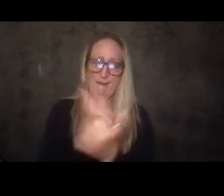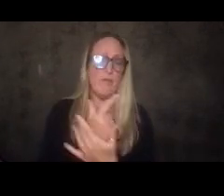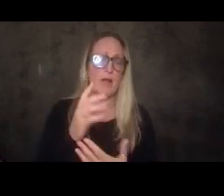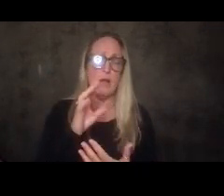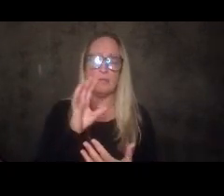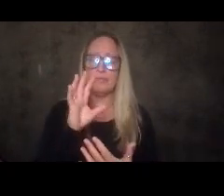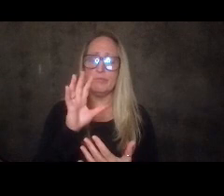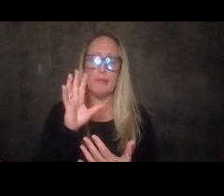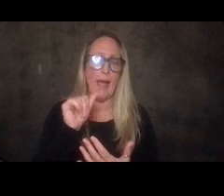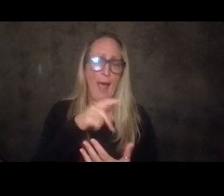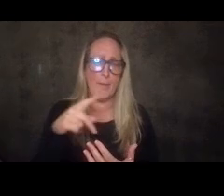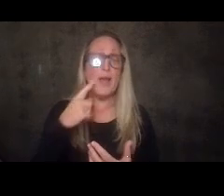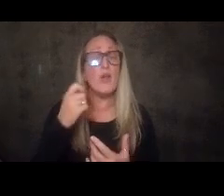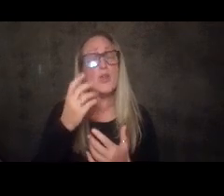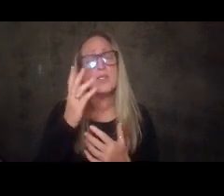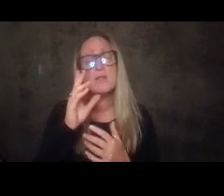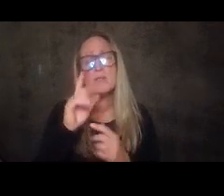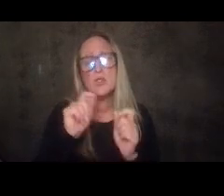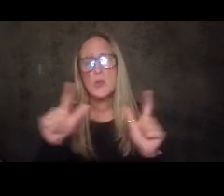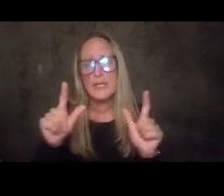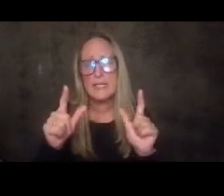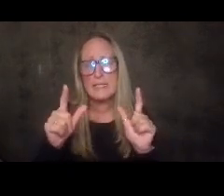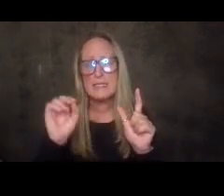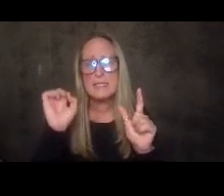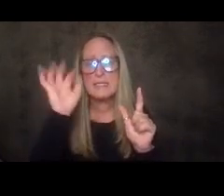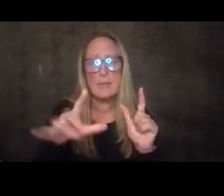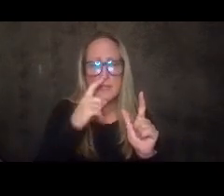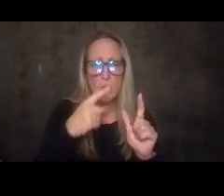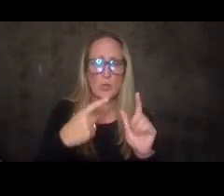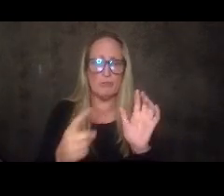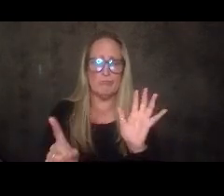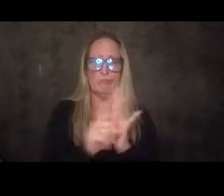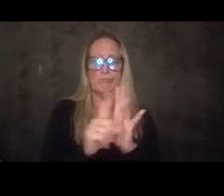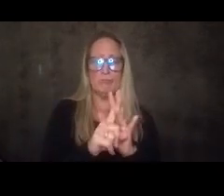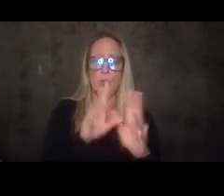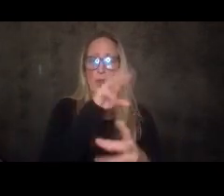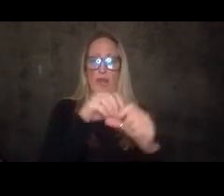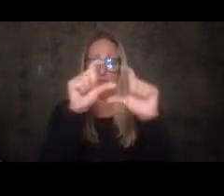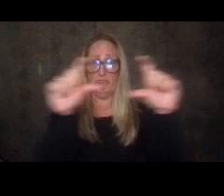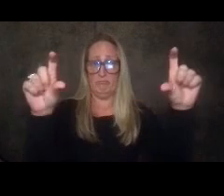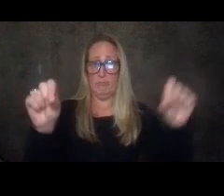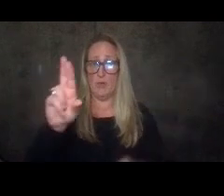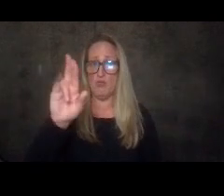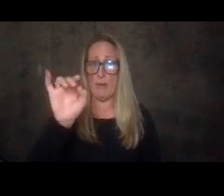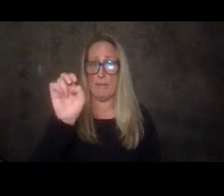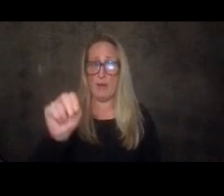screen tips that can display. On your different tools in the ribbon. So by close that.